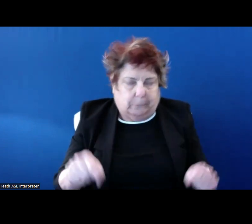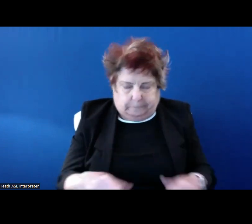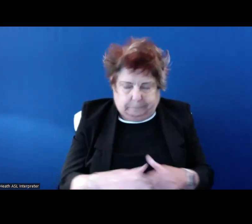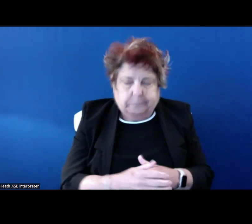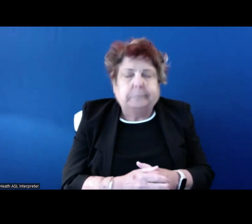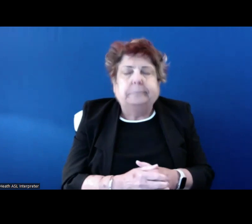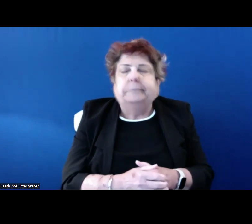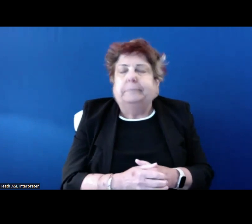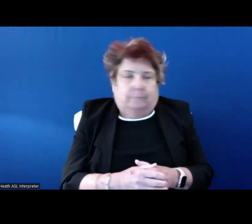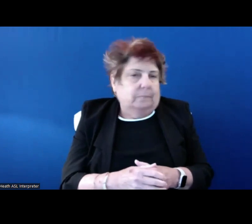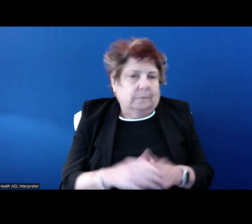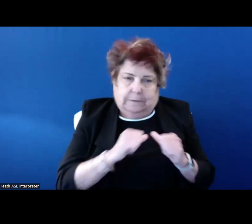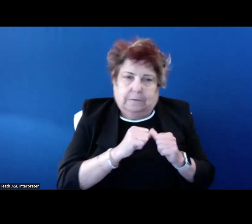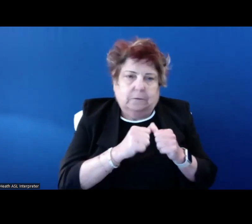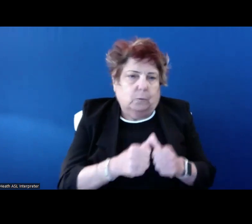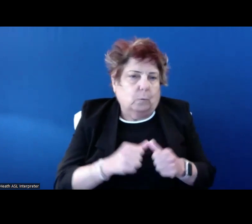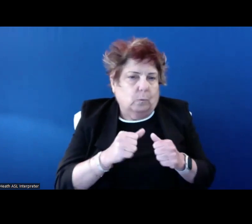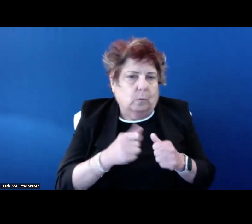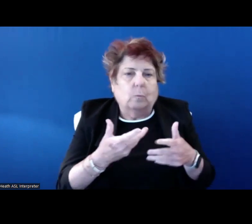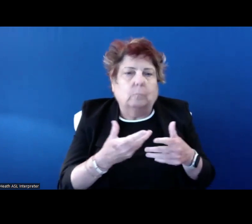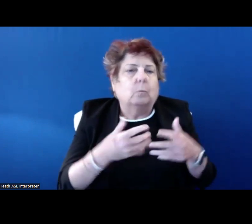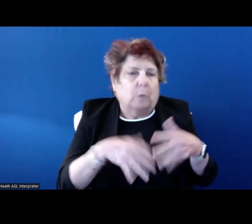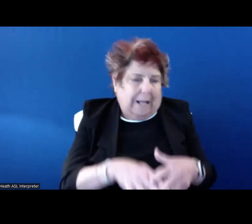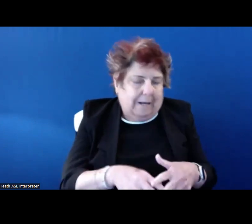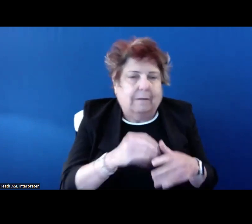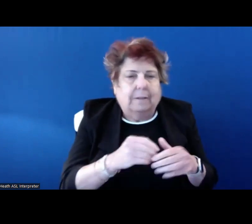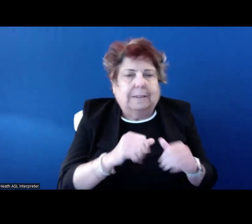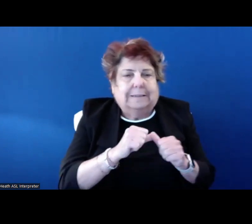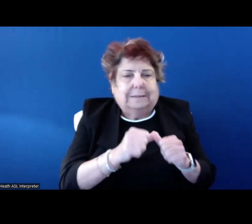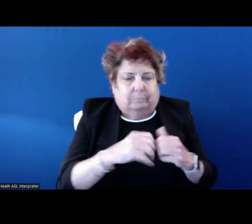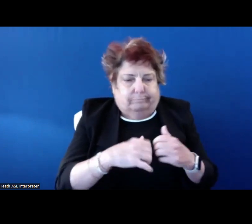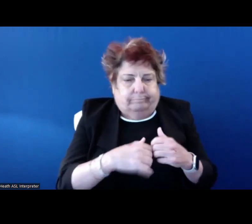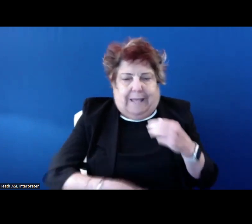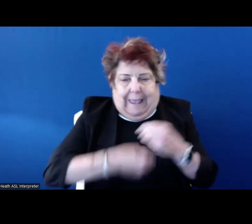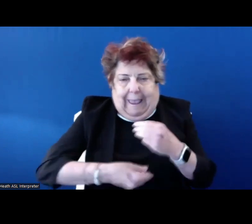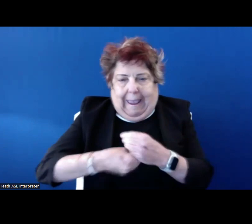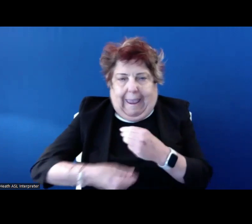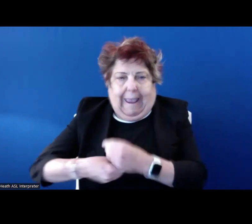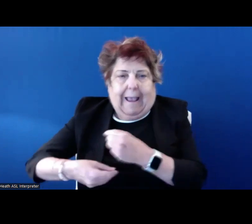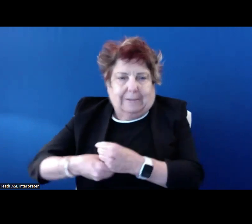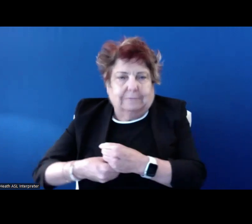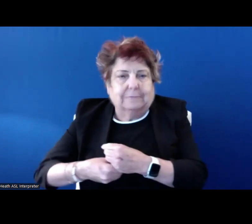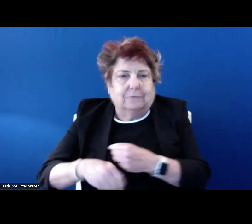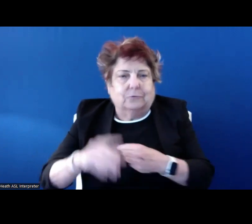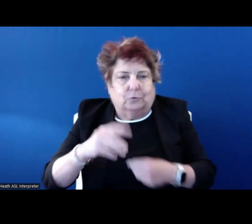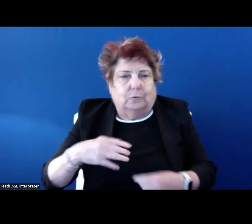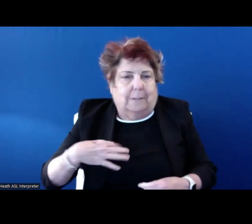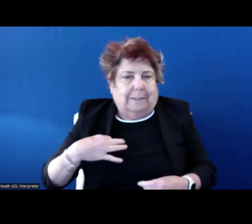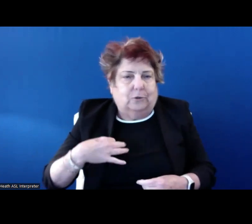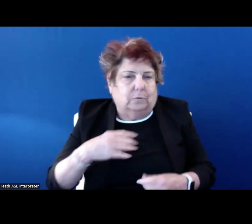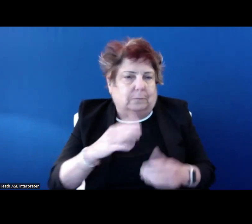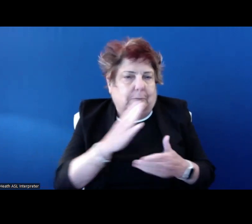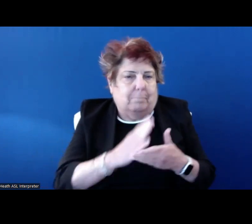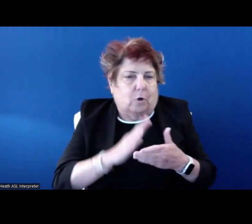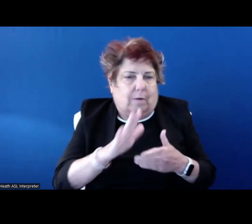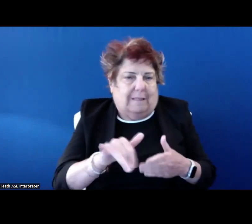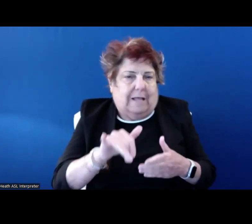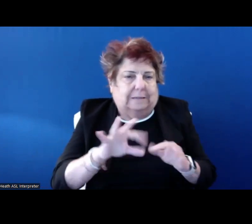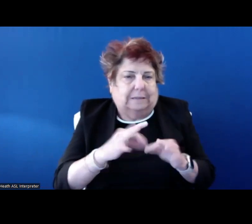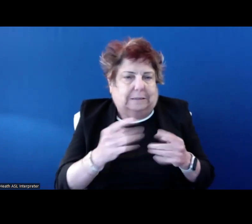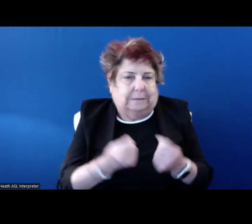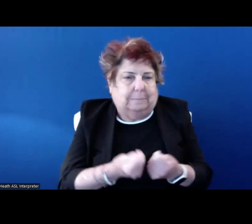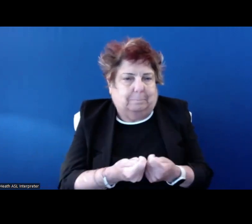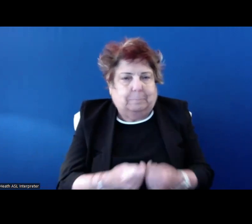work out and build your application as a part of that team.